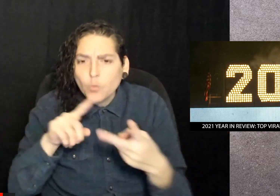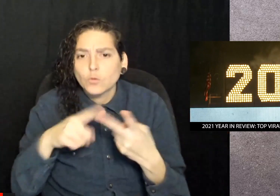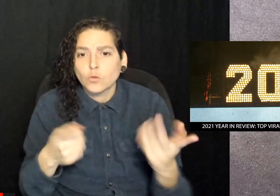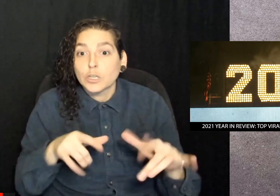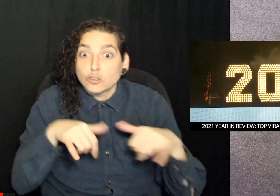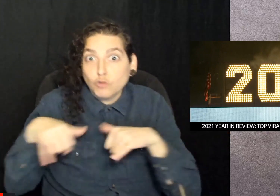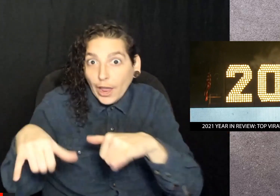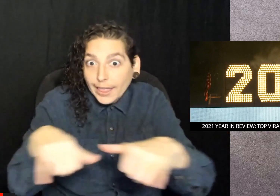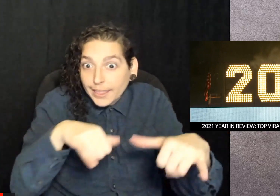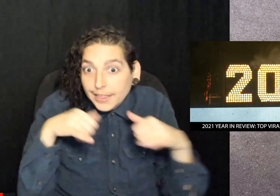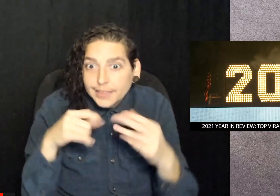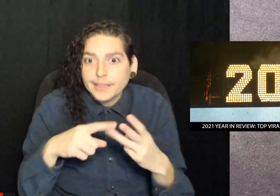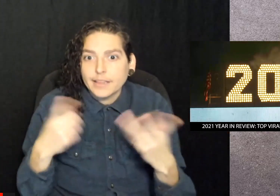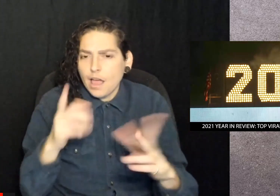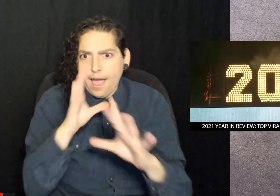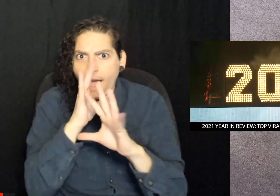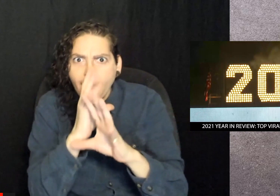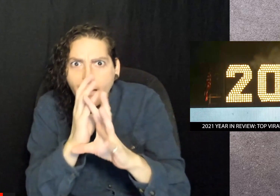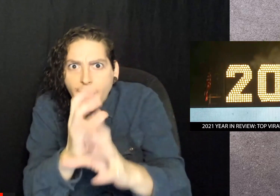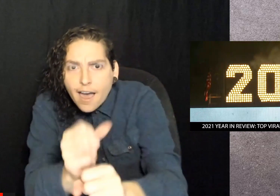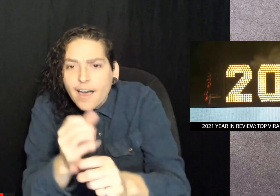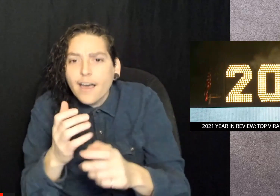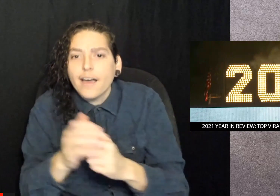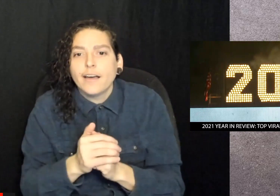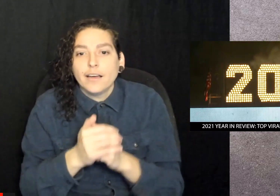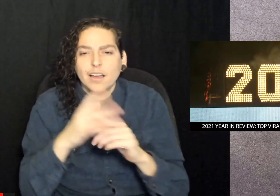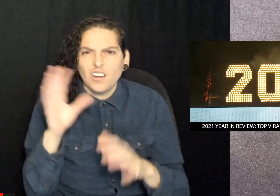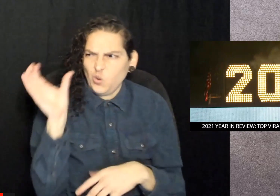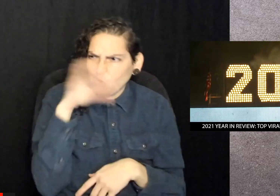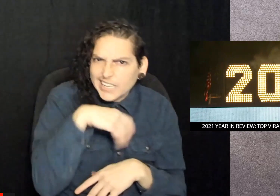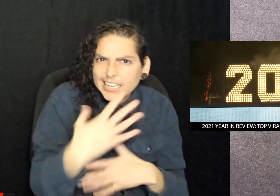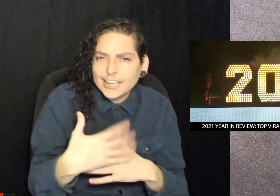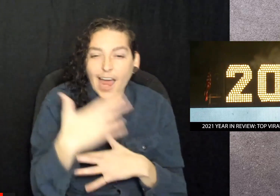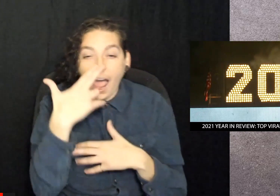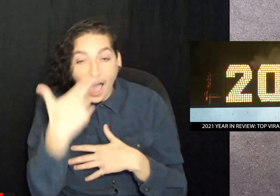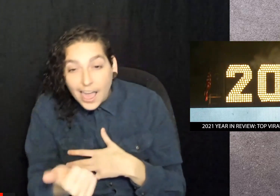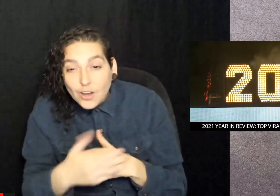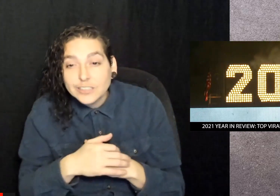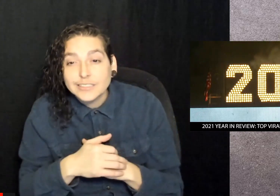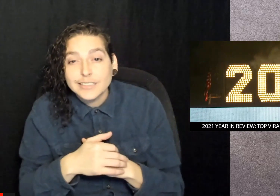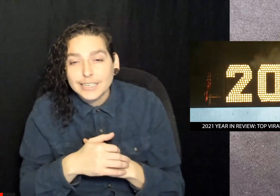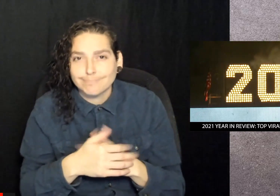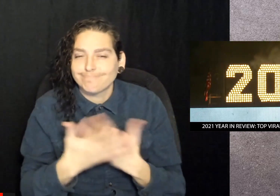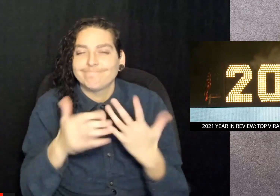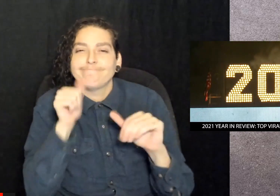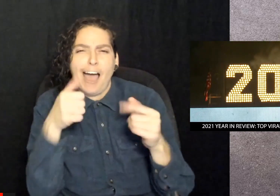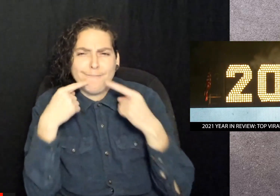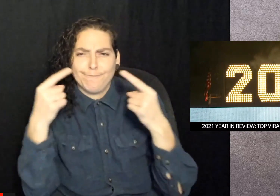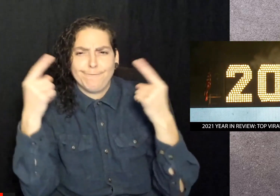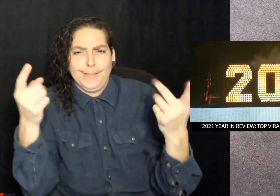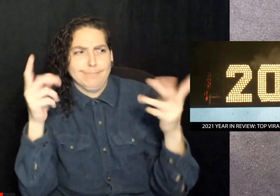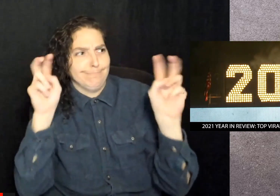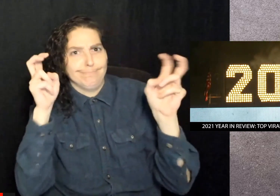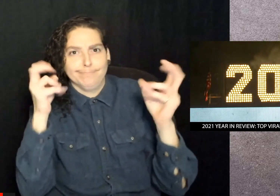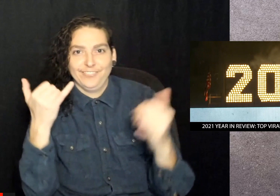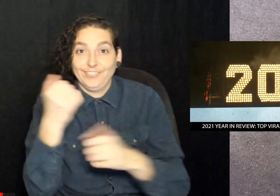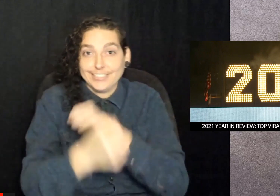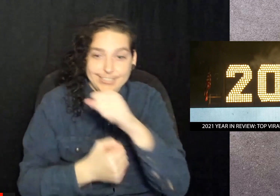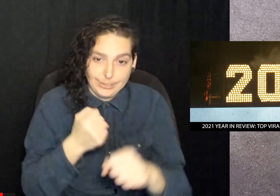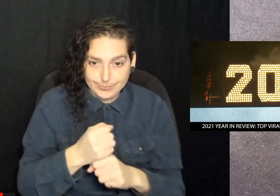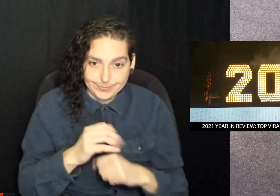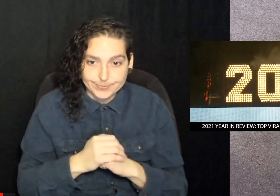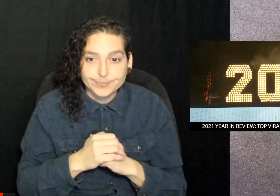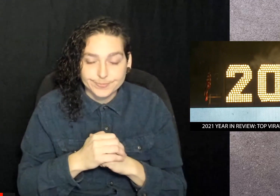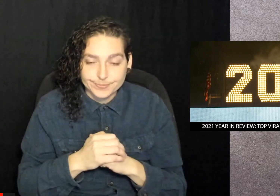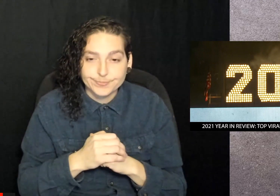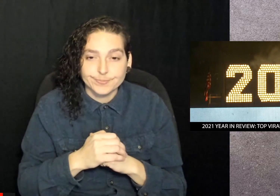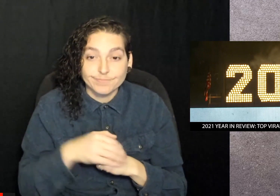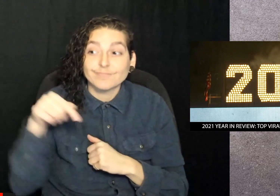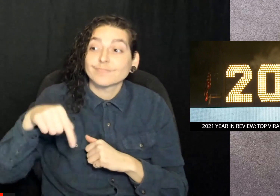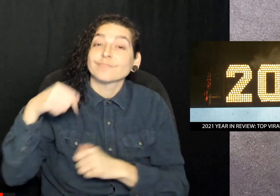with the top viral trending captivating weird hilarious and infamous topics of the year